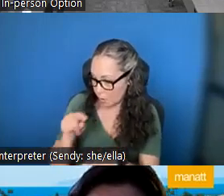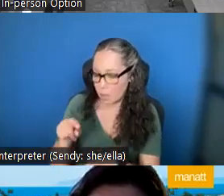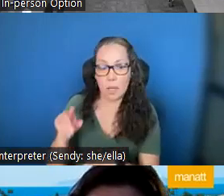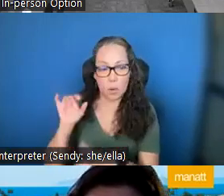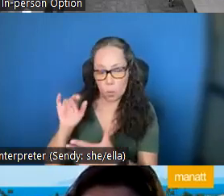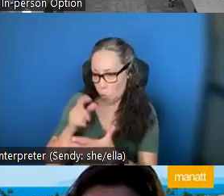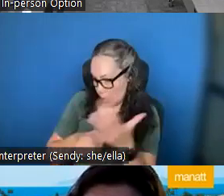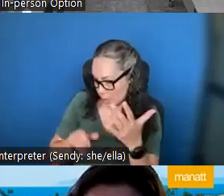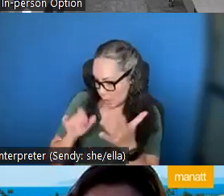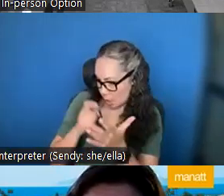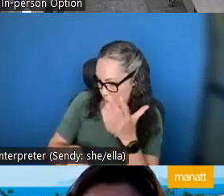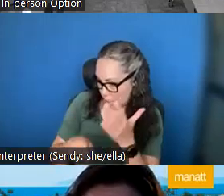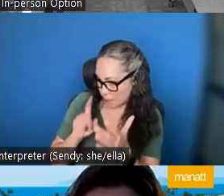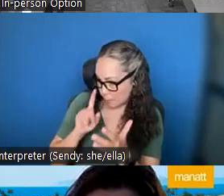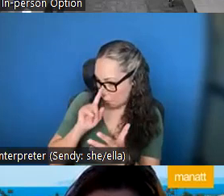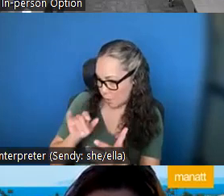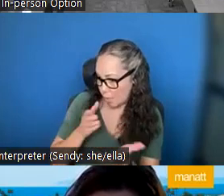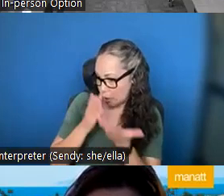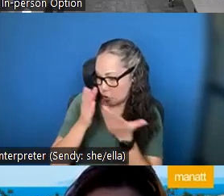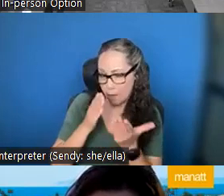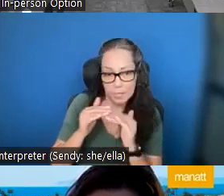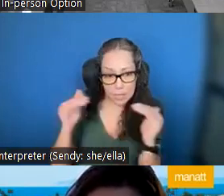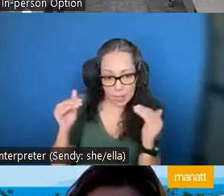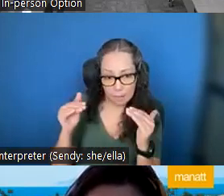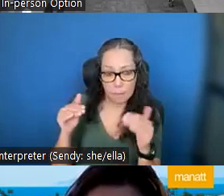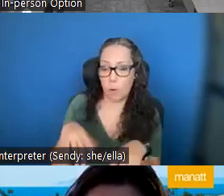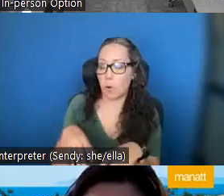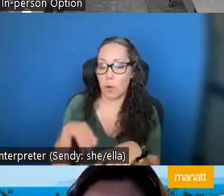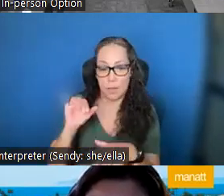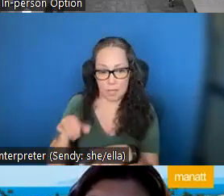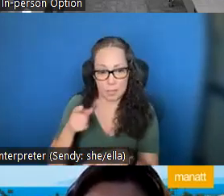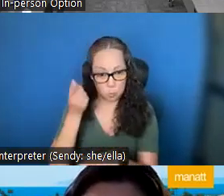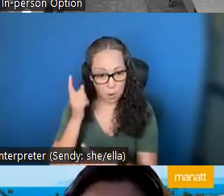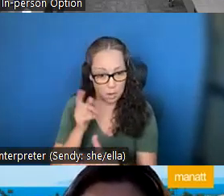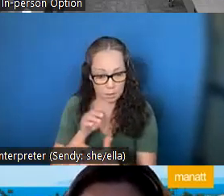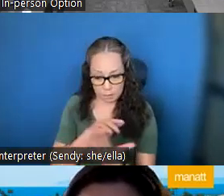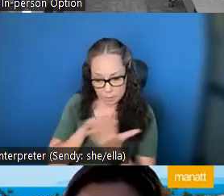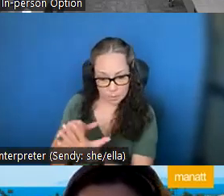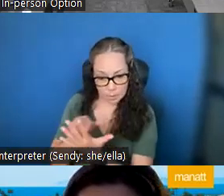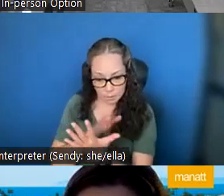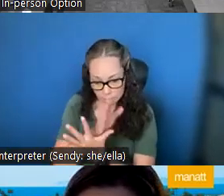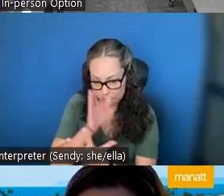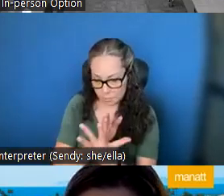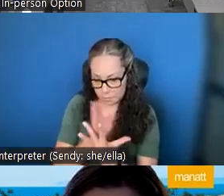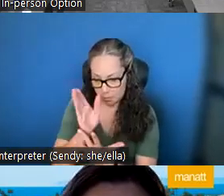at the service level so that is certainly one area of analysis in the financial um Financial